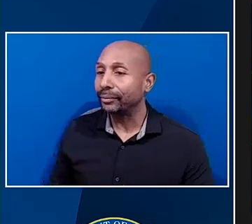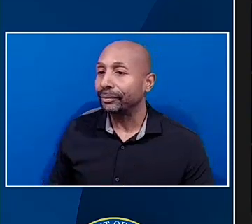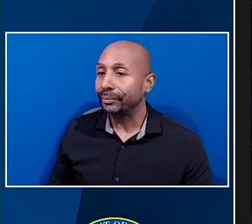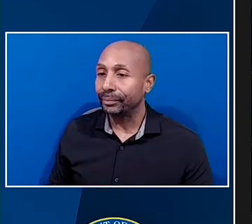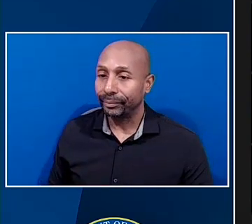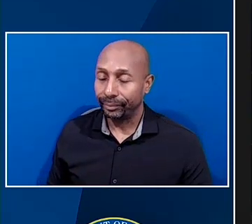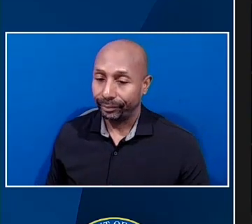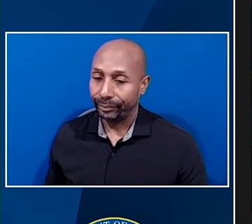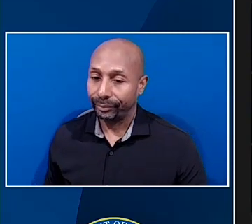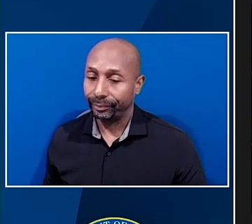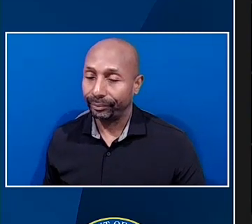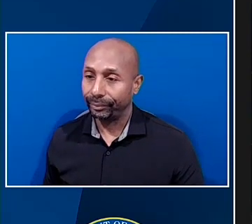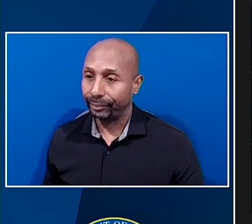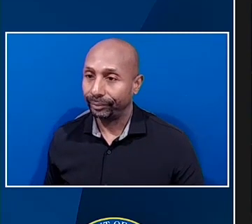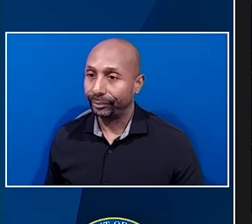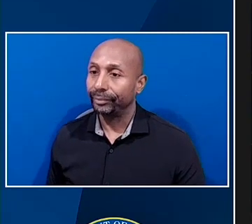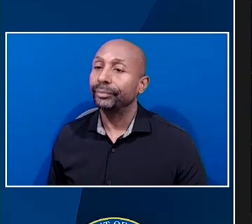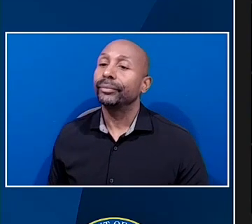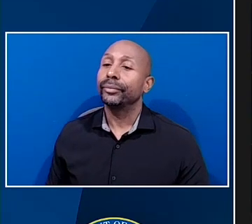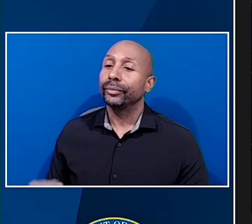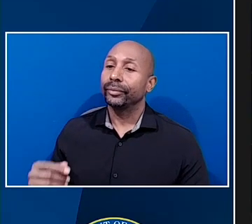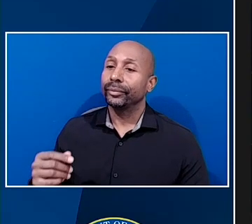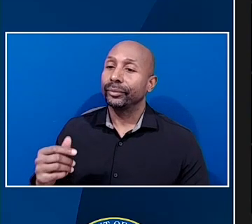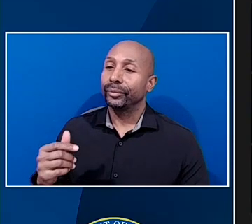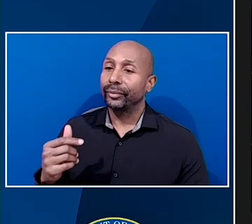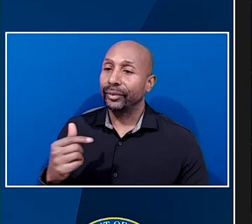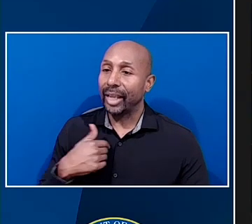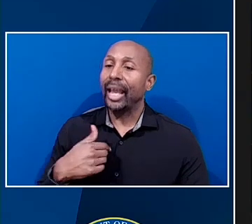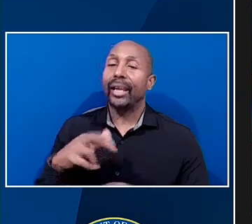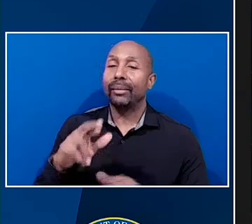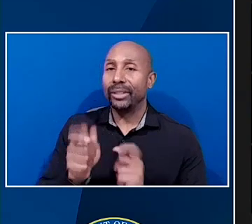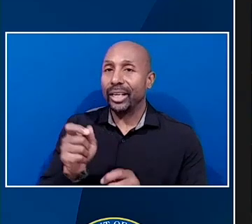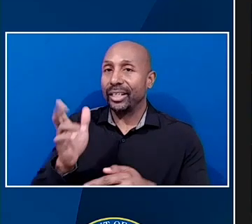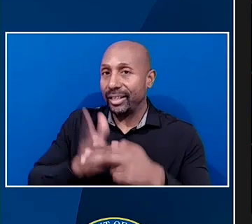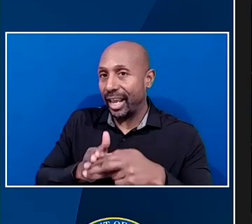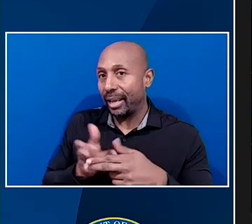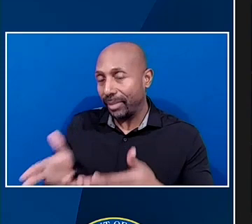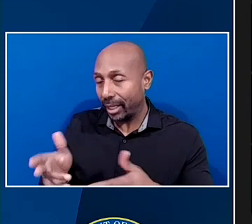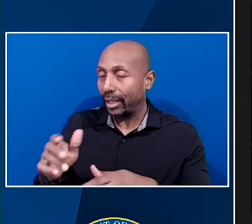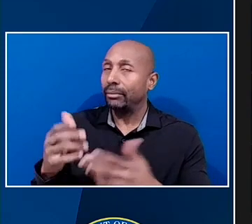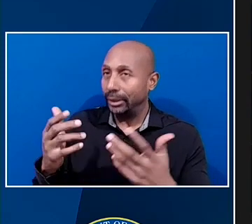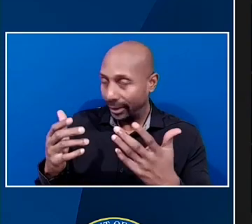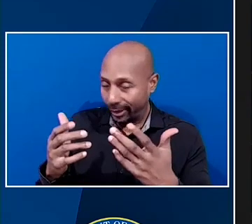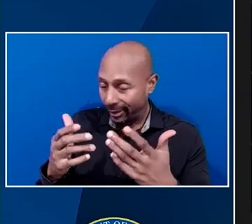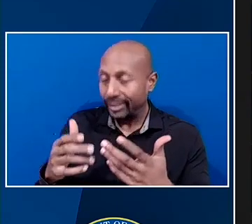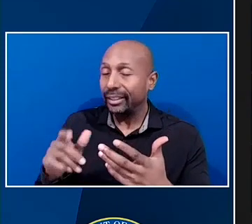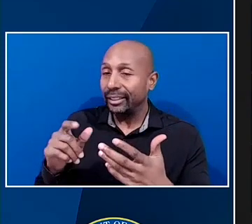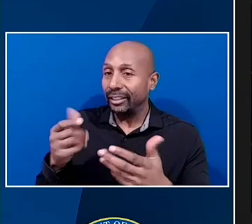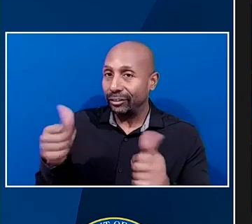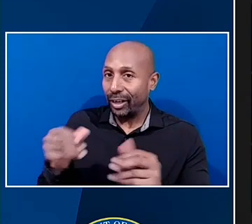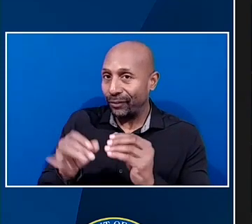I just turned on the camera and I'm working on renaming. But I have internet today, so right now, we're at a win. Alright. That is, we are winning.